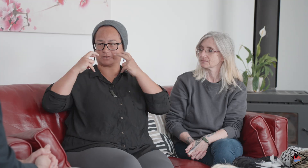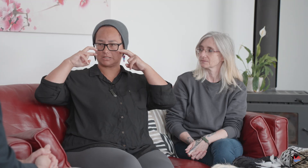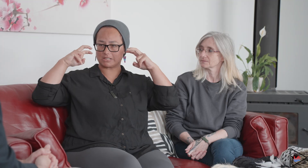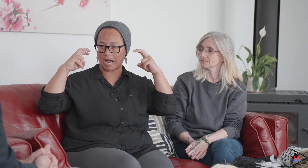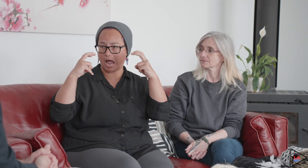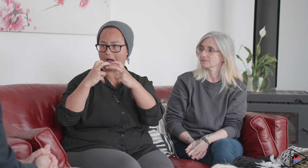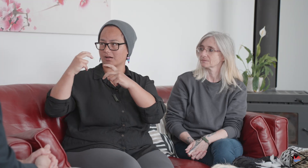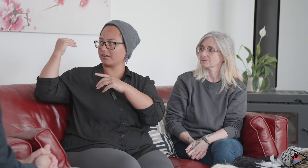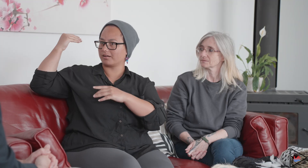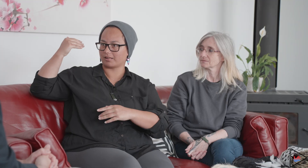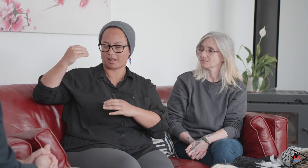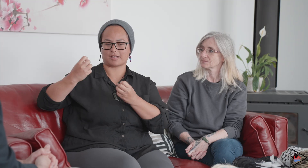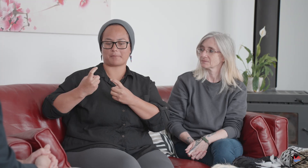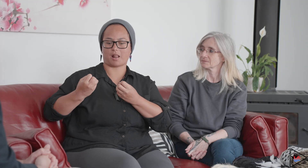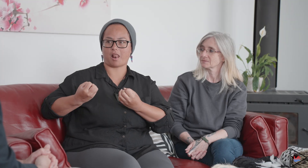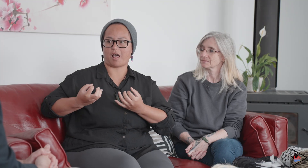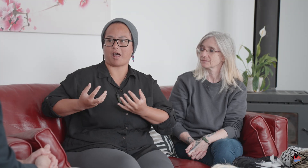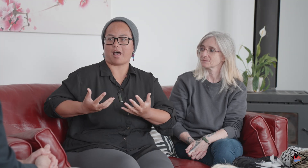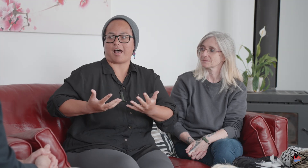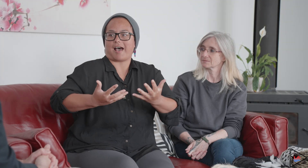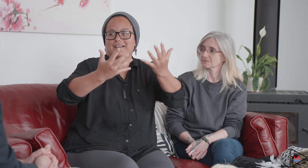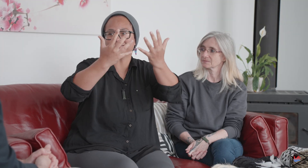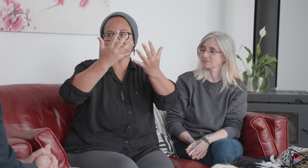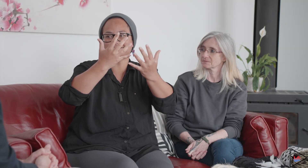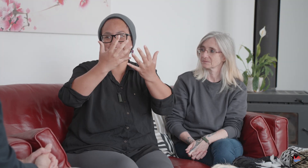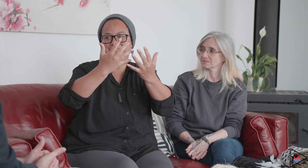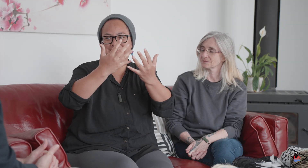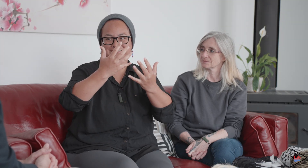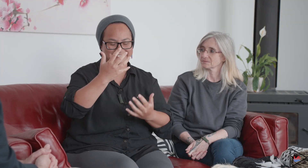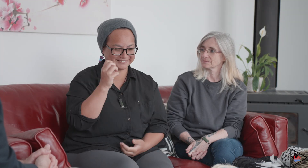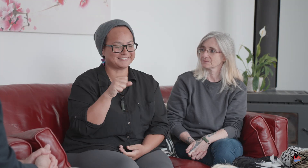dark to light that symbolizes some of the dark past in my family that's now actually become